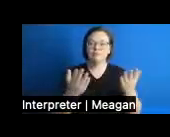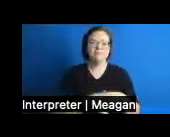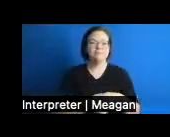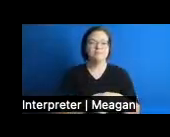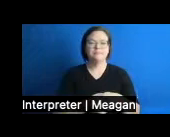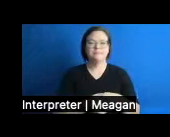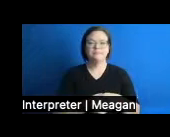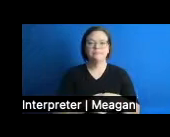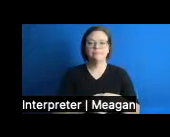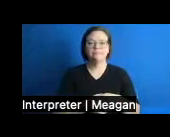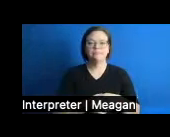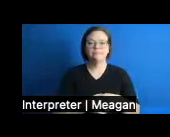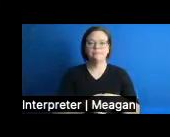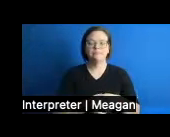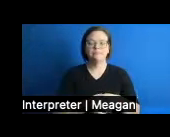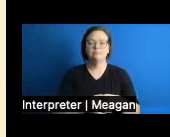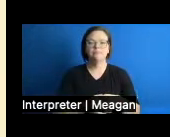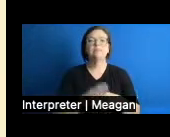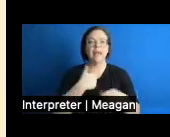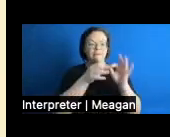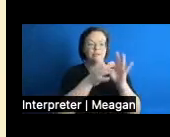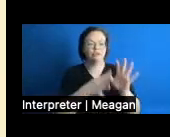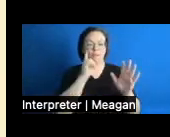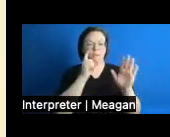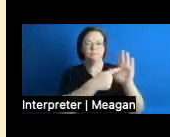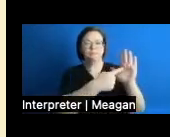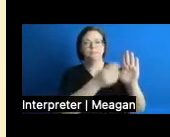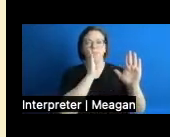We will have the interpreter pinned. We’ll be using that service,